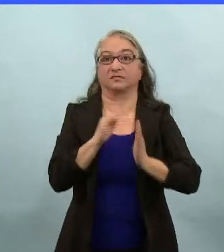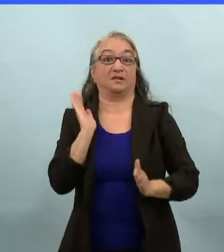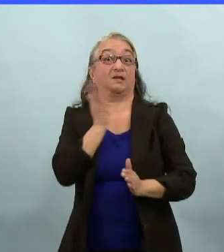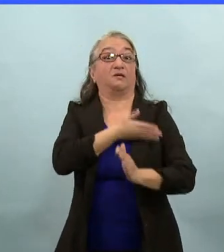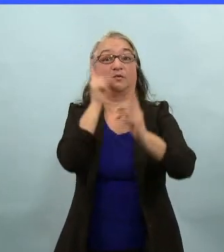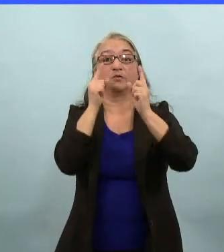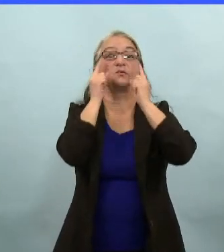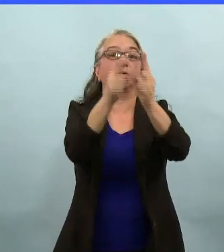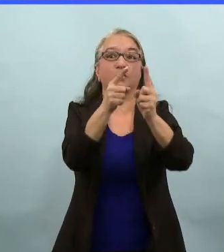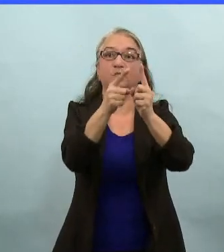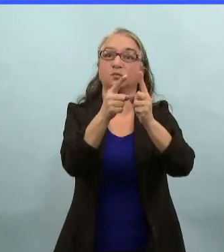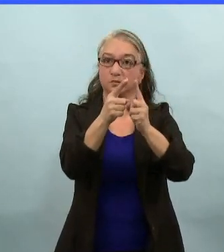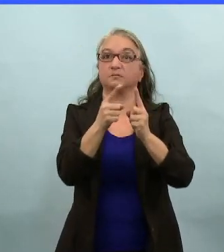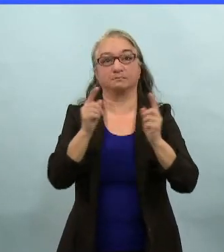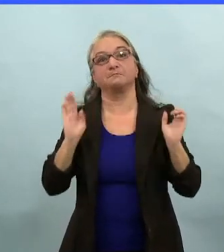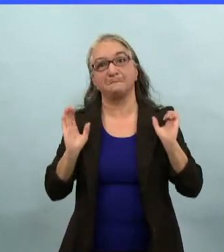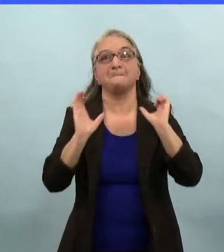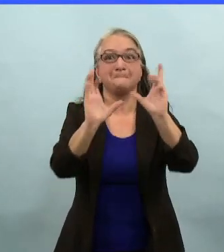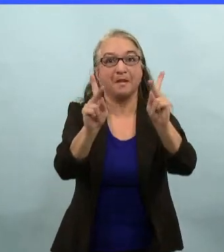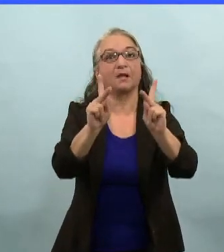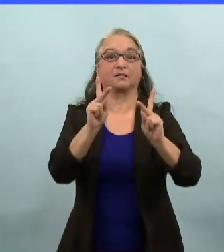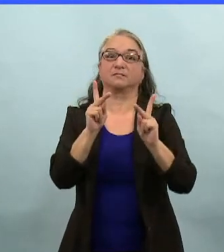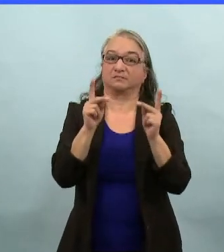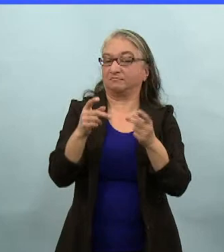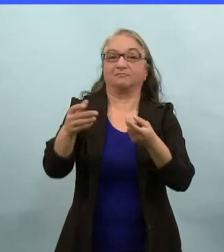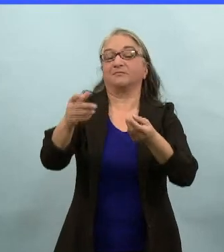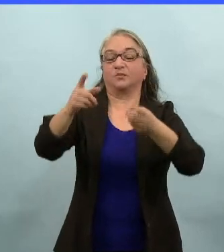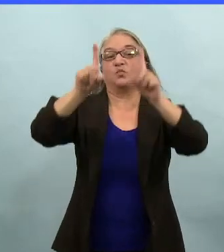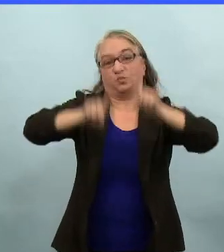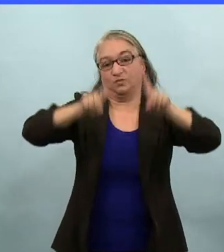i'm pleased to share that the average turnaround time for a pcr test